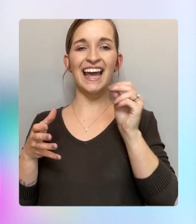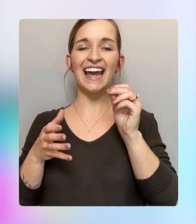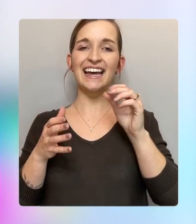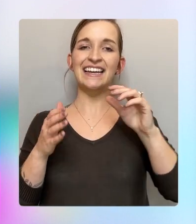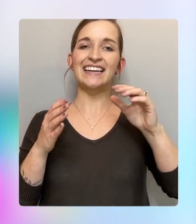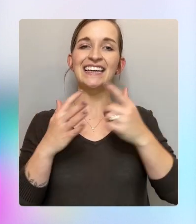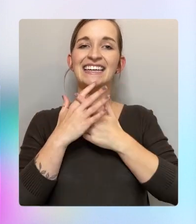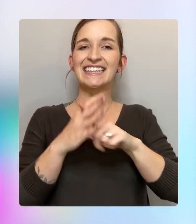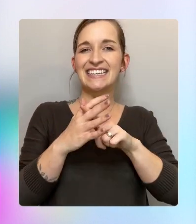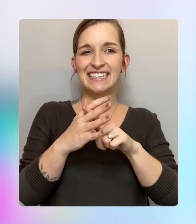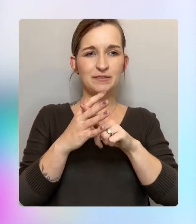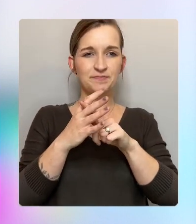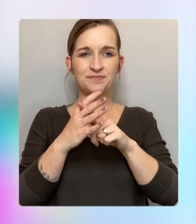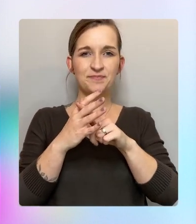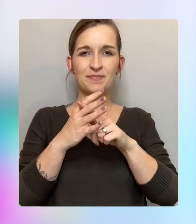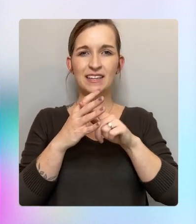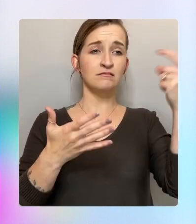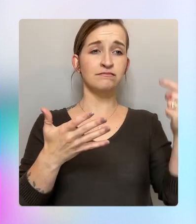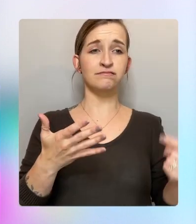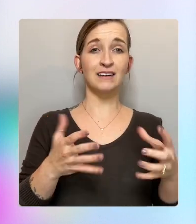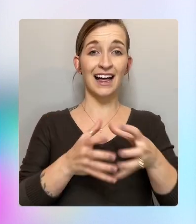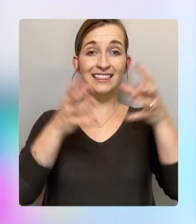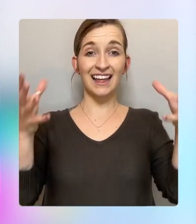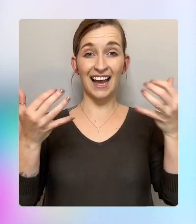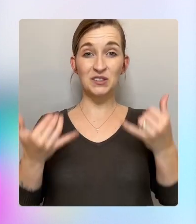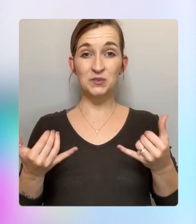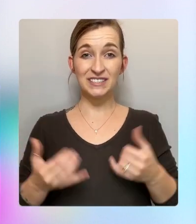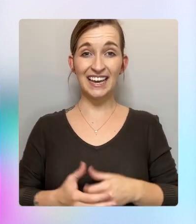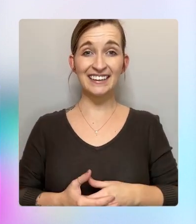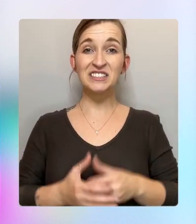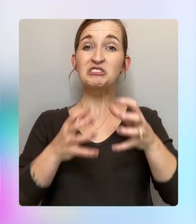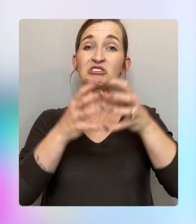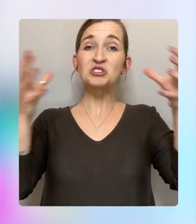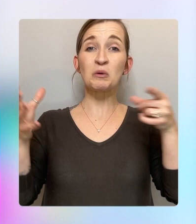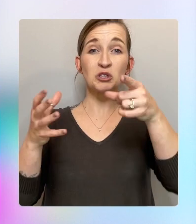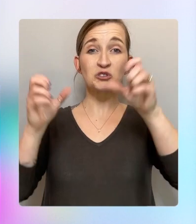There's so much you can do, and starting with just one of these areas